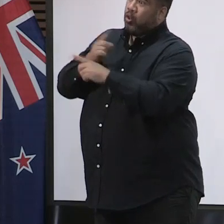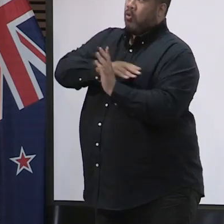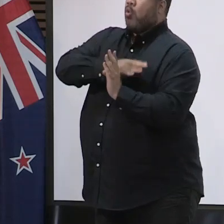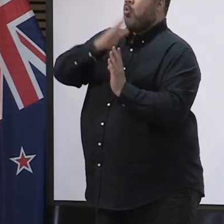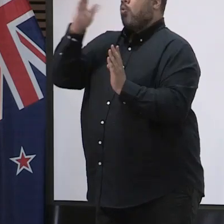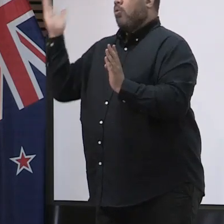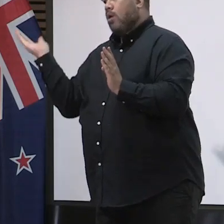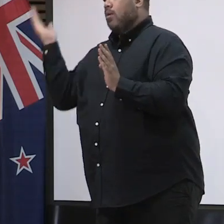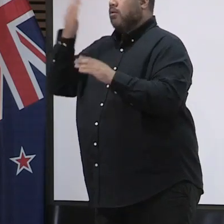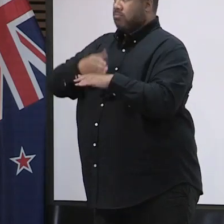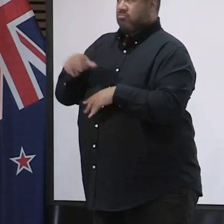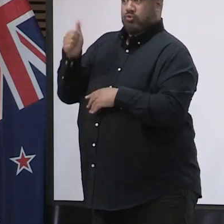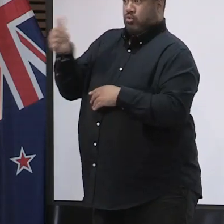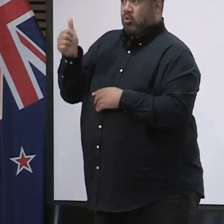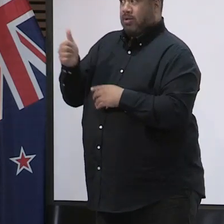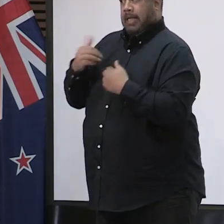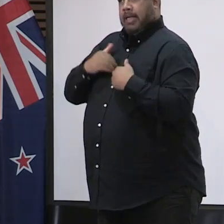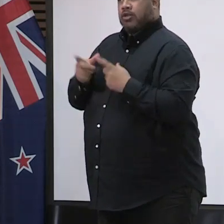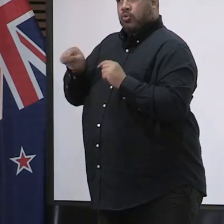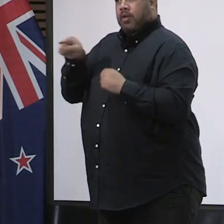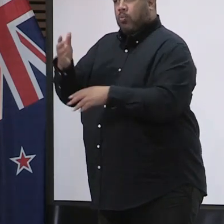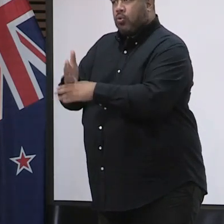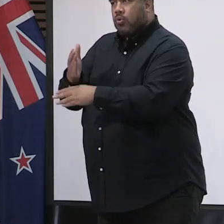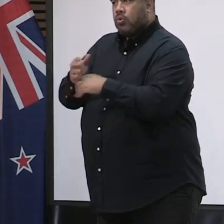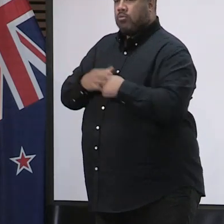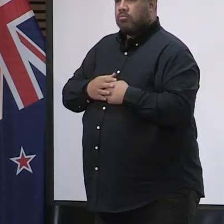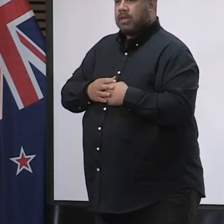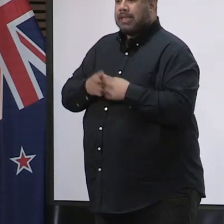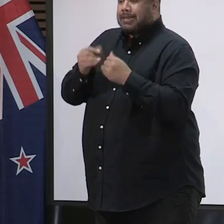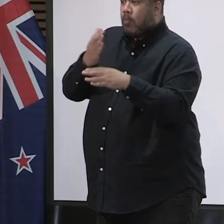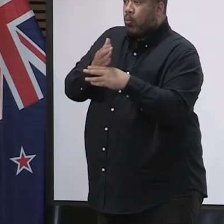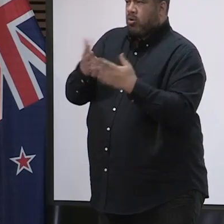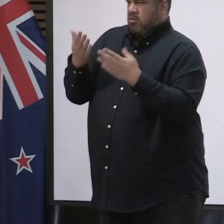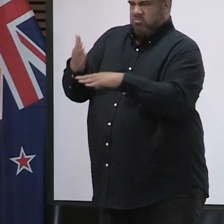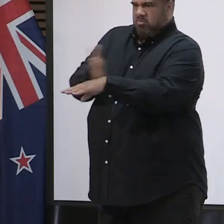negotiations of resolutions go into and sometimes all through